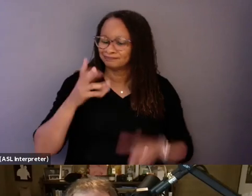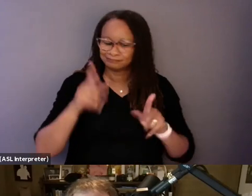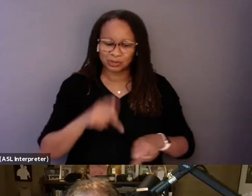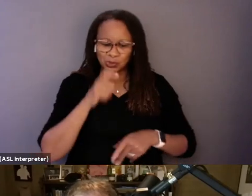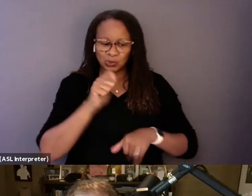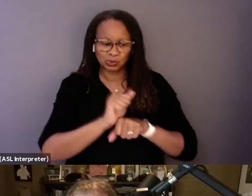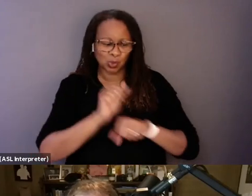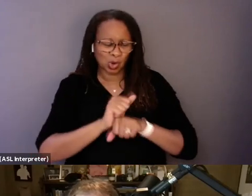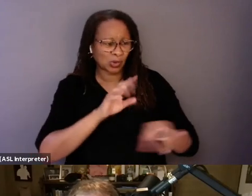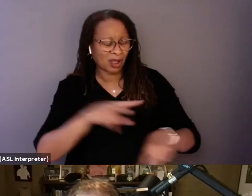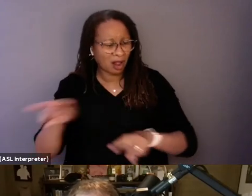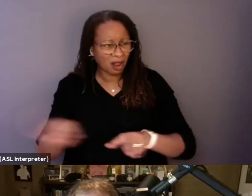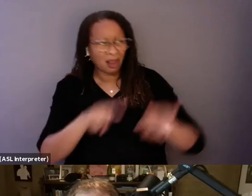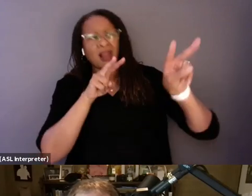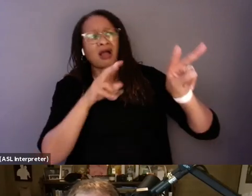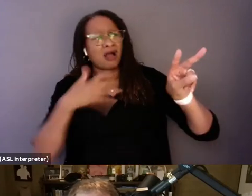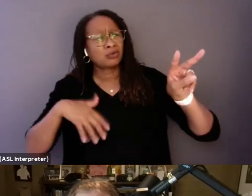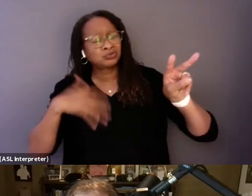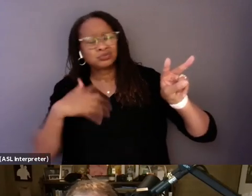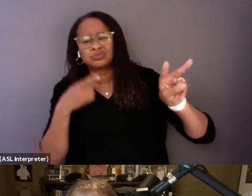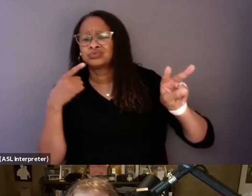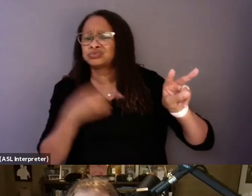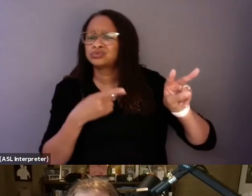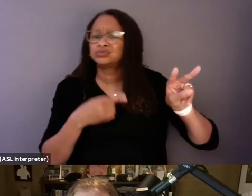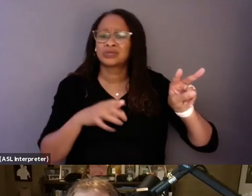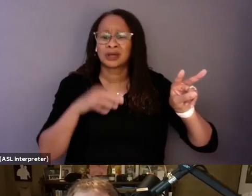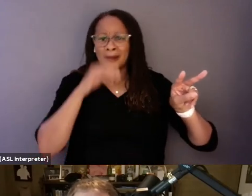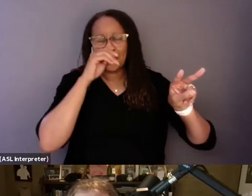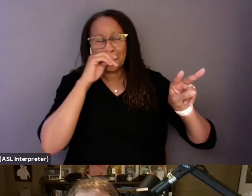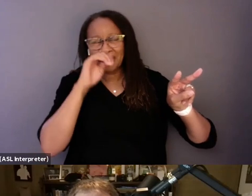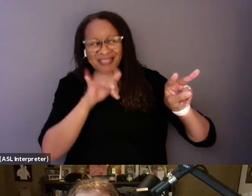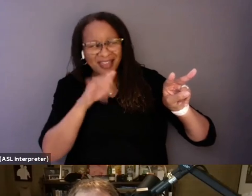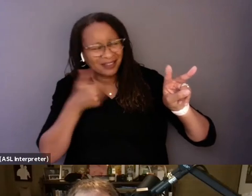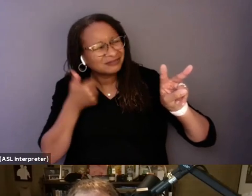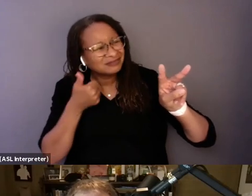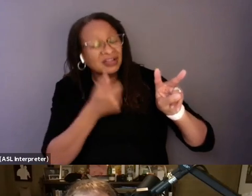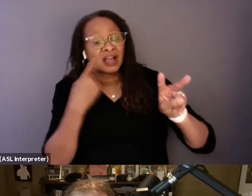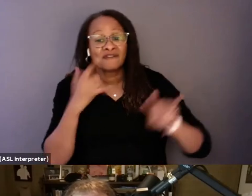is totemic for us and for, John, it was Brando and